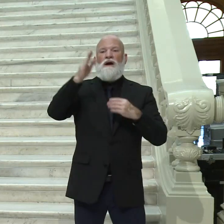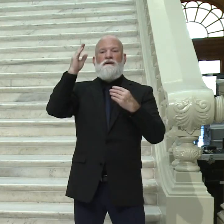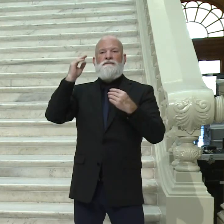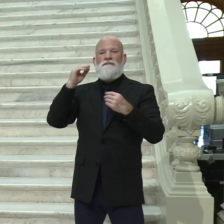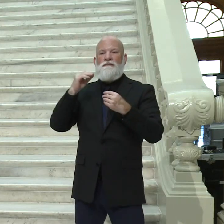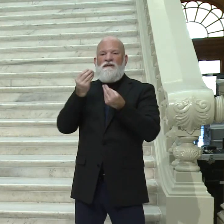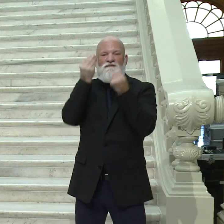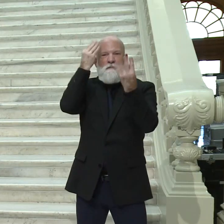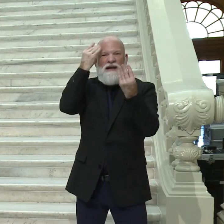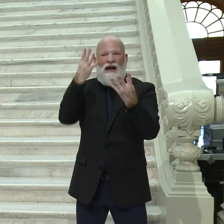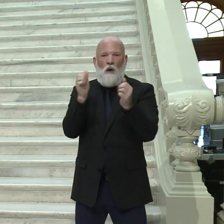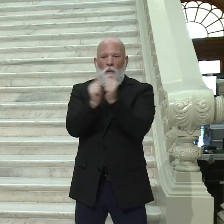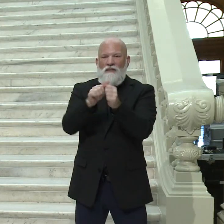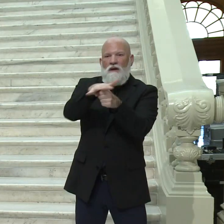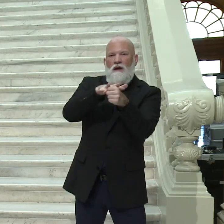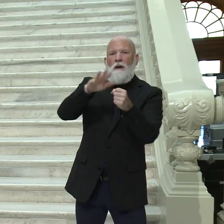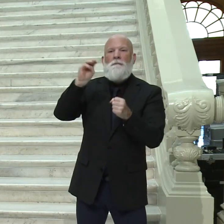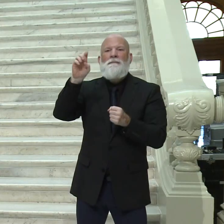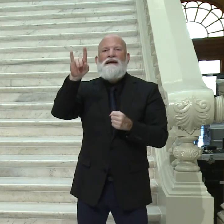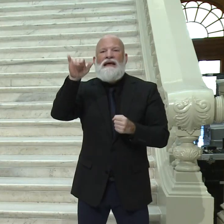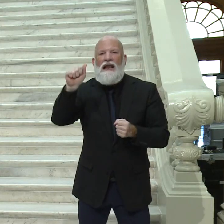MEDICALLY FRAGILE. USE YOUR BULLY PULPIT, YOUR USE YOUR BULLY PULPIT, YOUR USE YOUR BULLY PULPIT, YOUR SOCIAL USE YOUR BULLY PULPIT, YOUR SOCIAL MEDIA USE YOUR BULLY PULPIT, YOUR SOCIAL MEDIA CHALLENGE, USE YOUR BULLY PULPIT, YOUR SOCIAL MEDIA CHALLENGE, AND